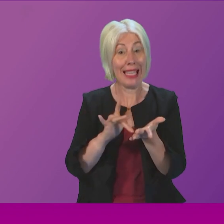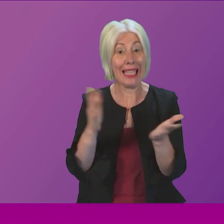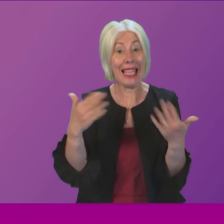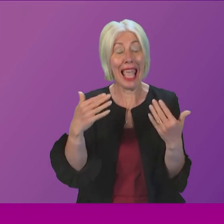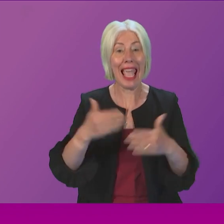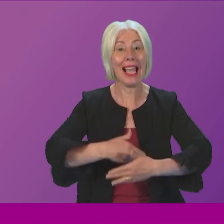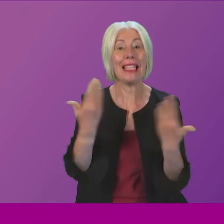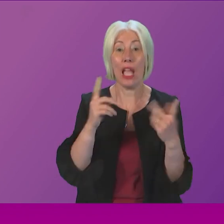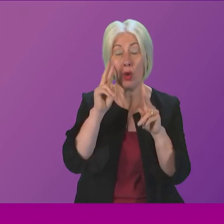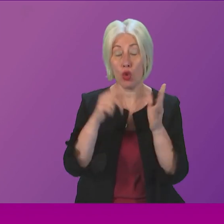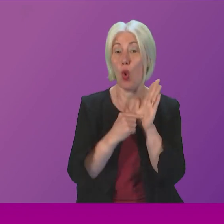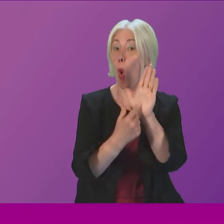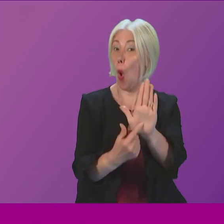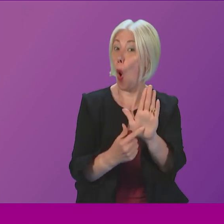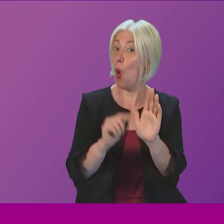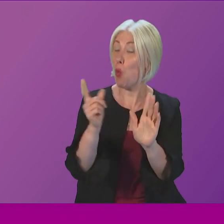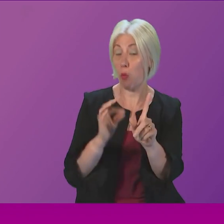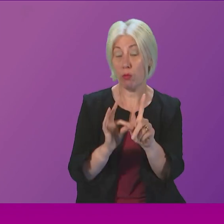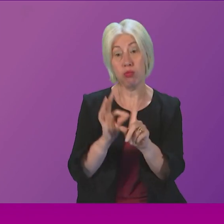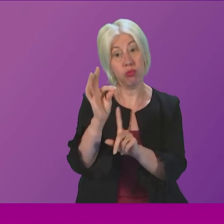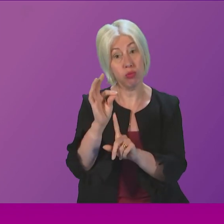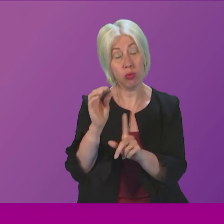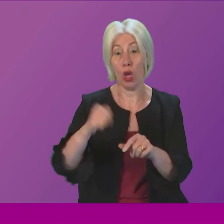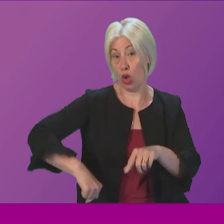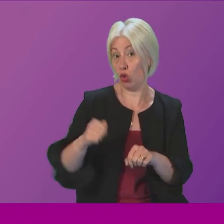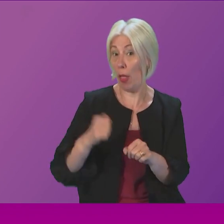the great progress that Scotland is making in improving air quality.